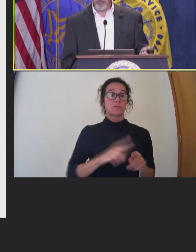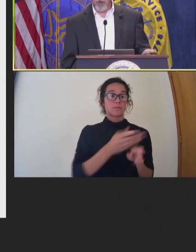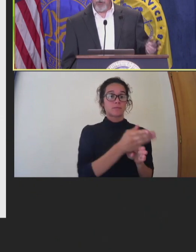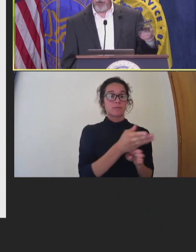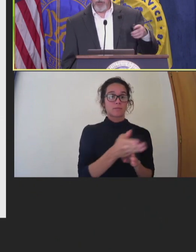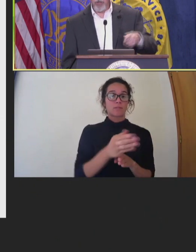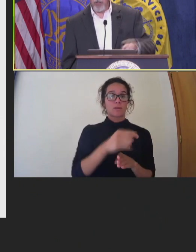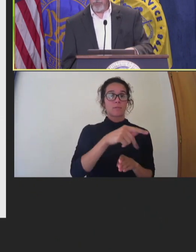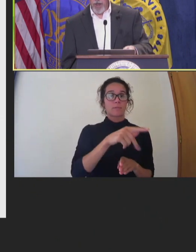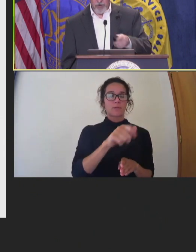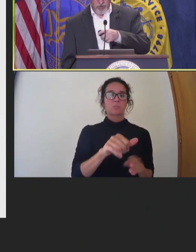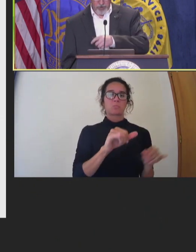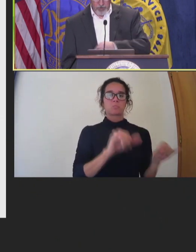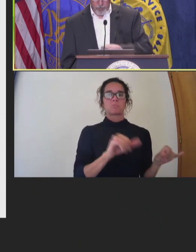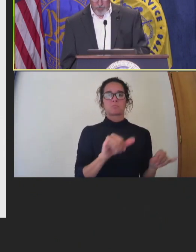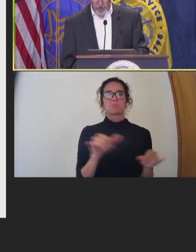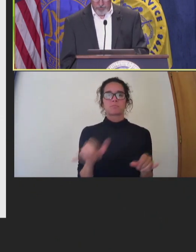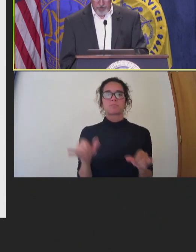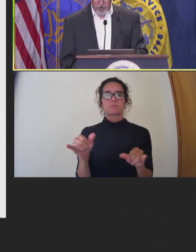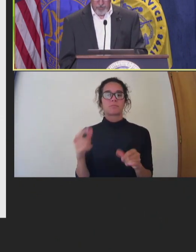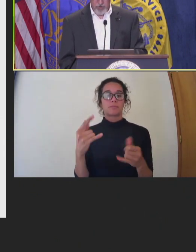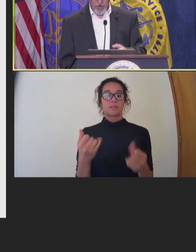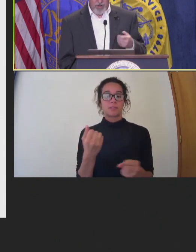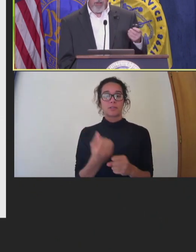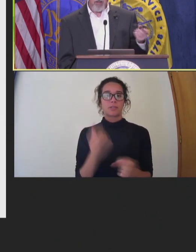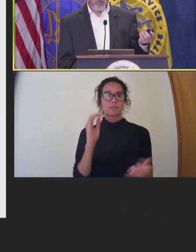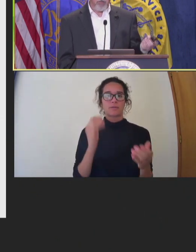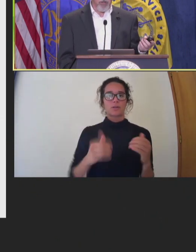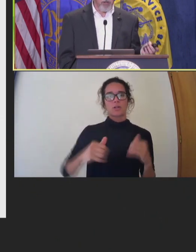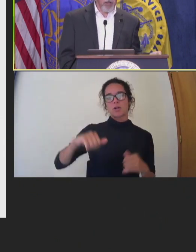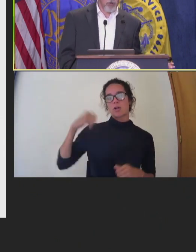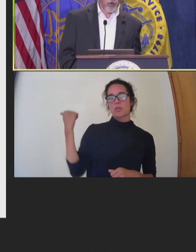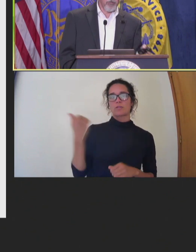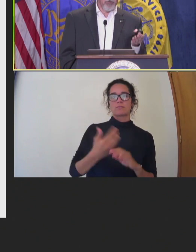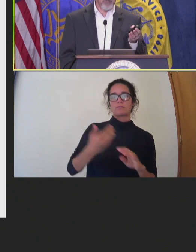different this past year than the previous years. Did increase through the season